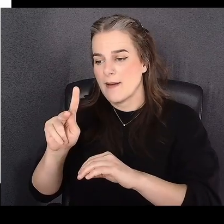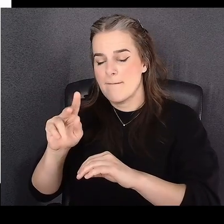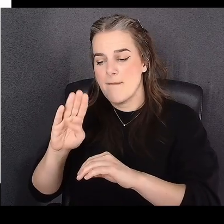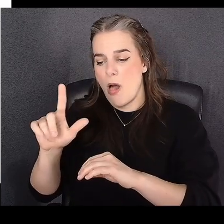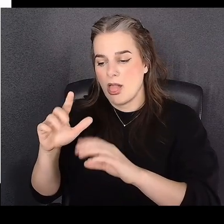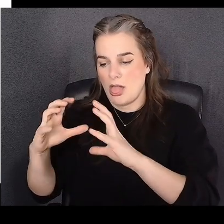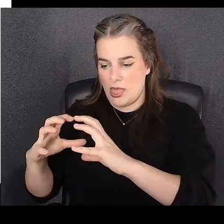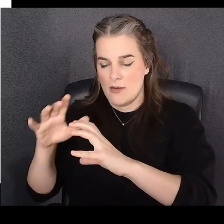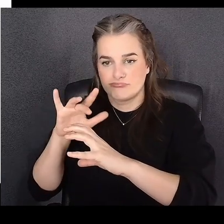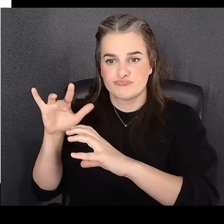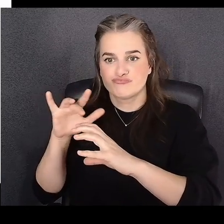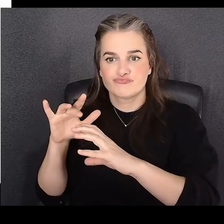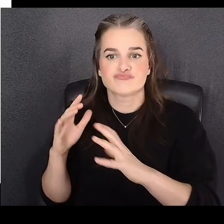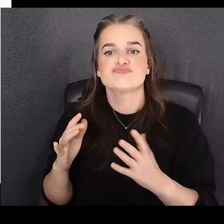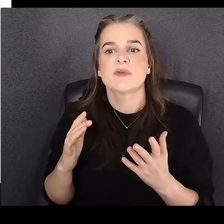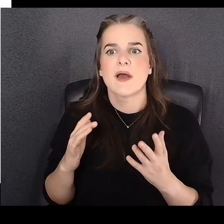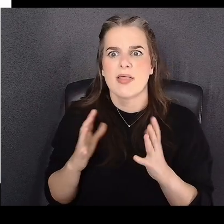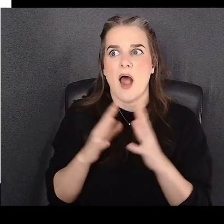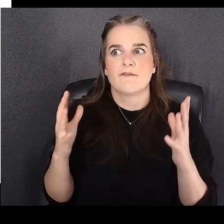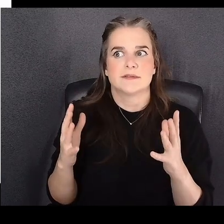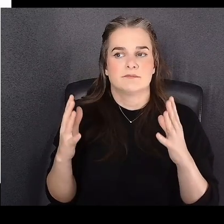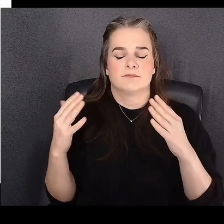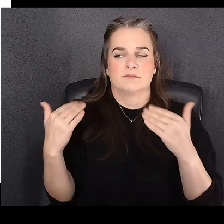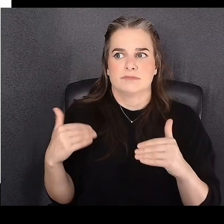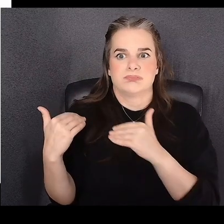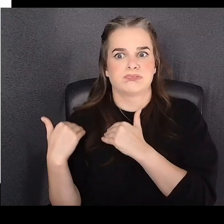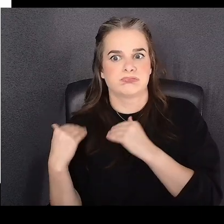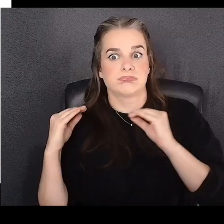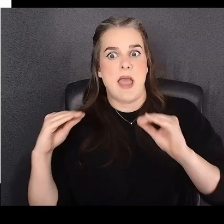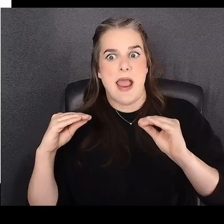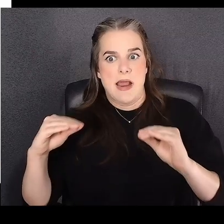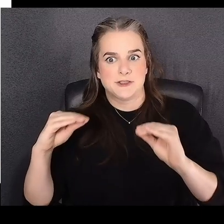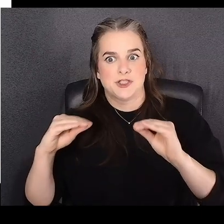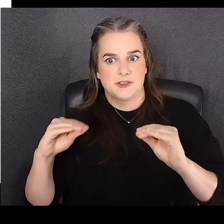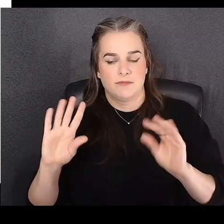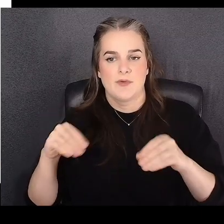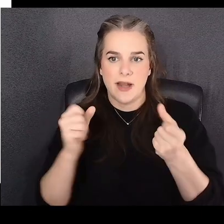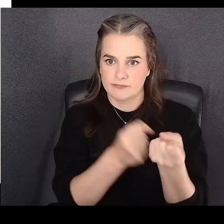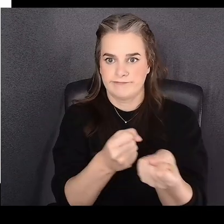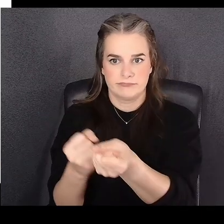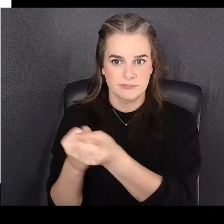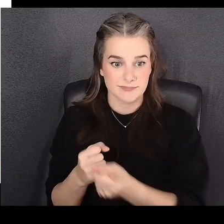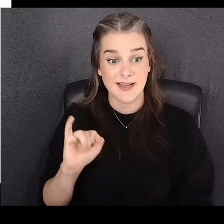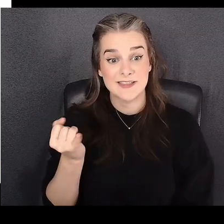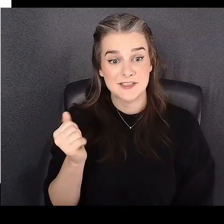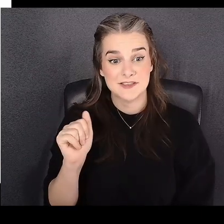One of our things is just providing the support. Janet also started out in Inglis House. Hi, everybody.